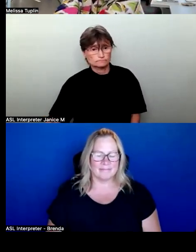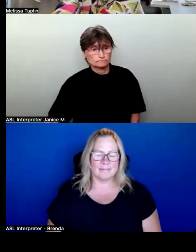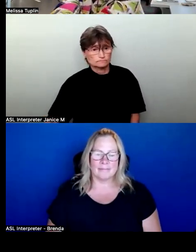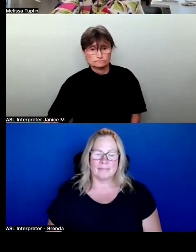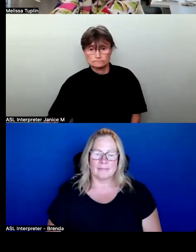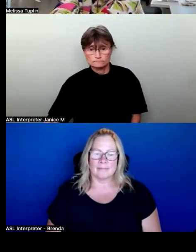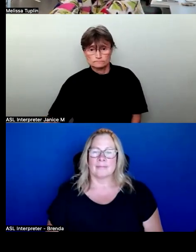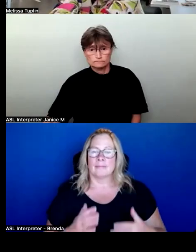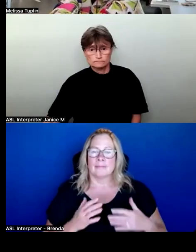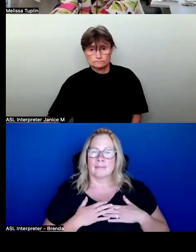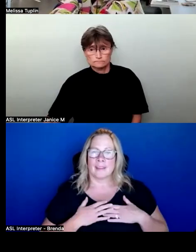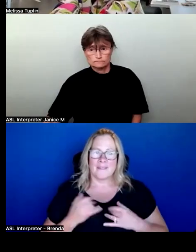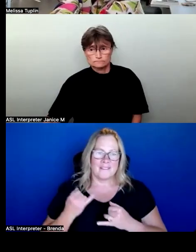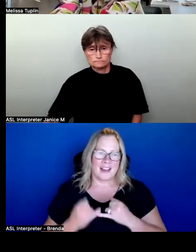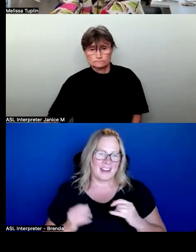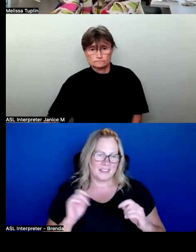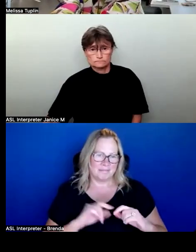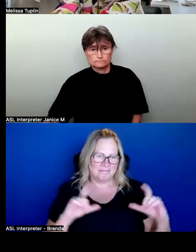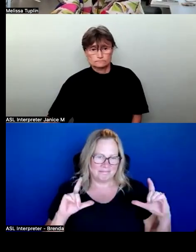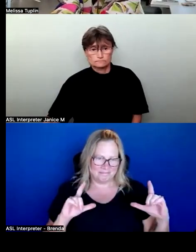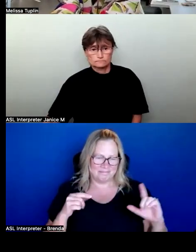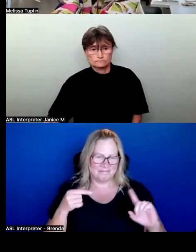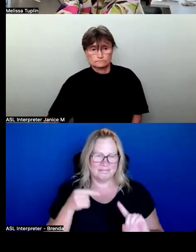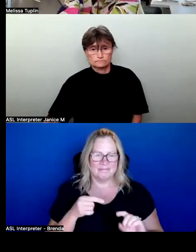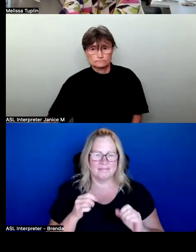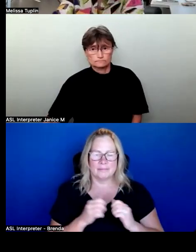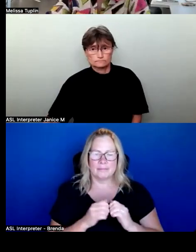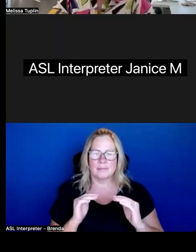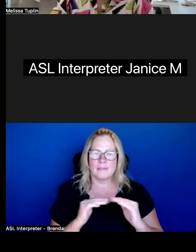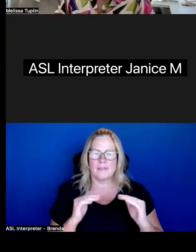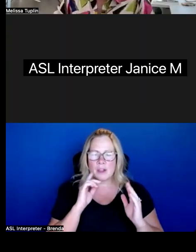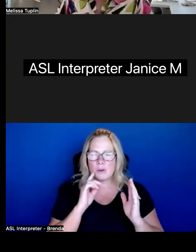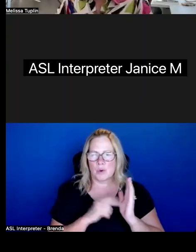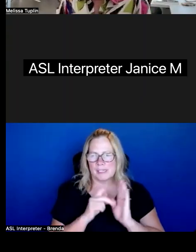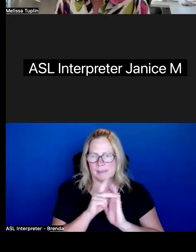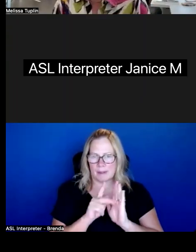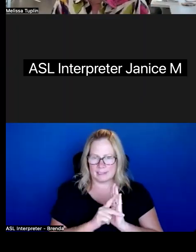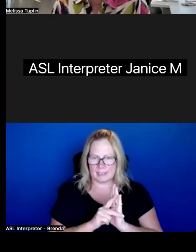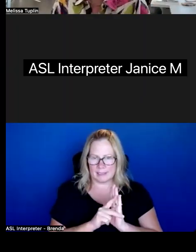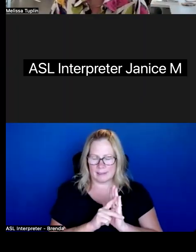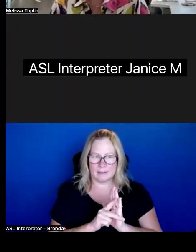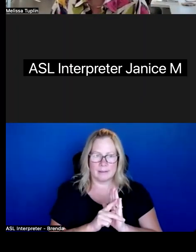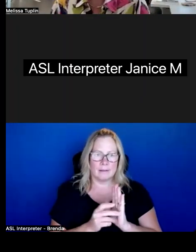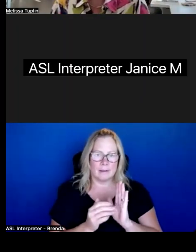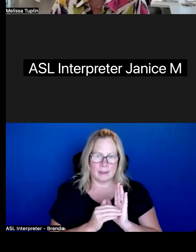My final slide is about the Fair Notice Policy, which is the kind of last major change that